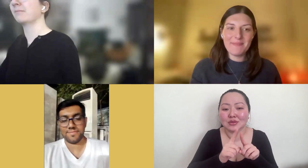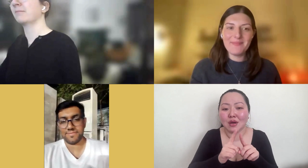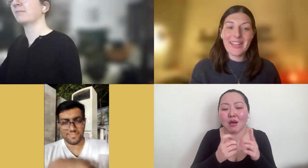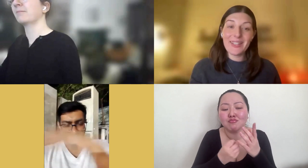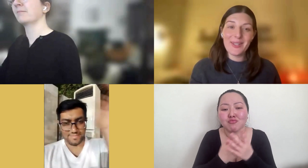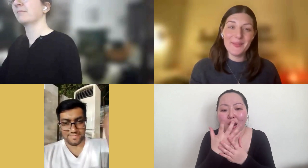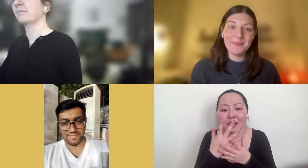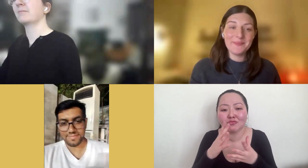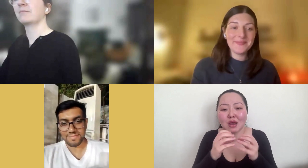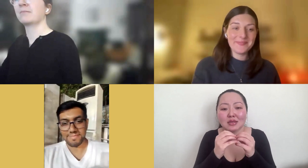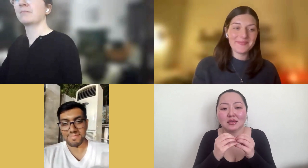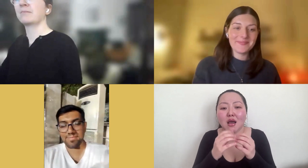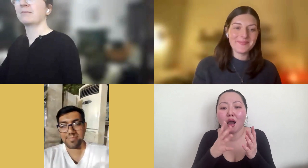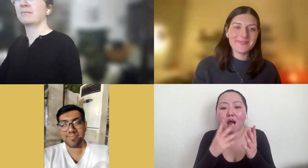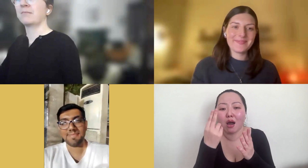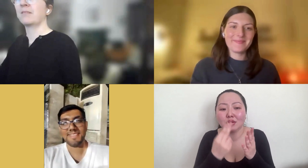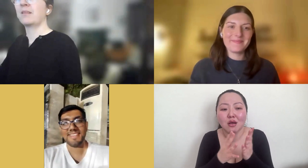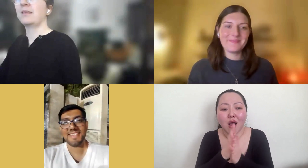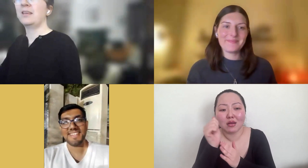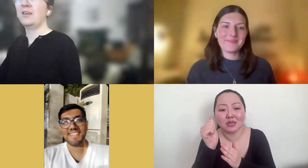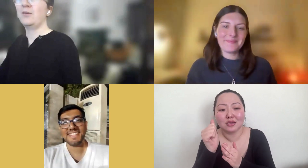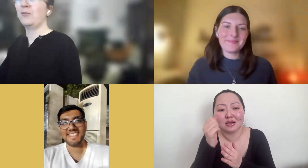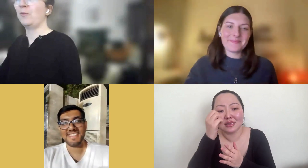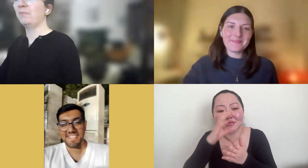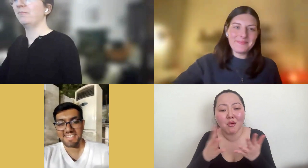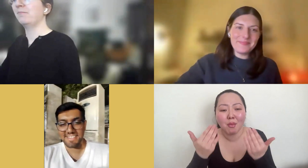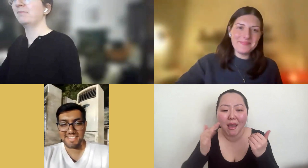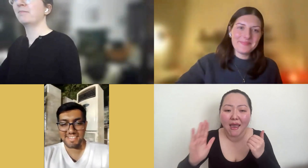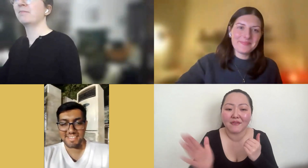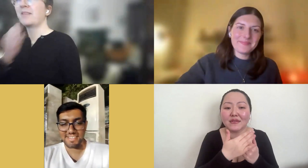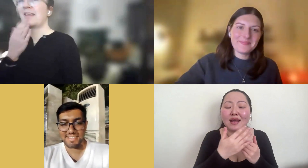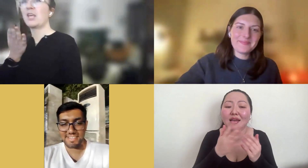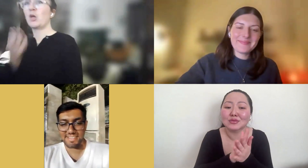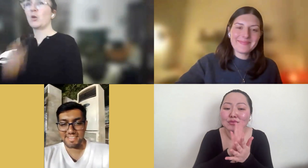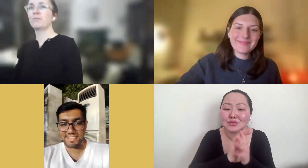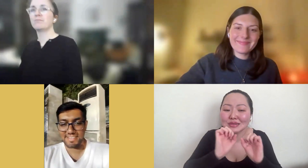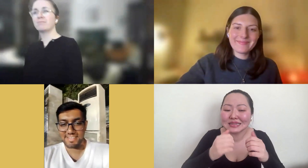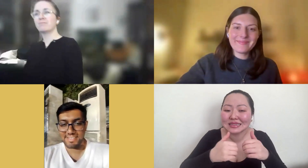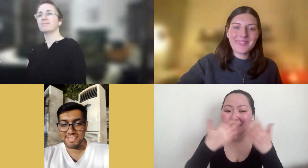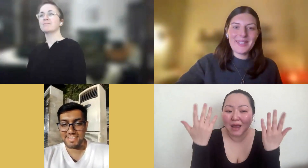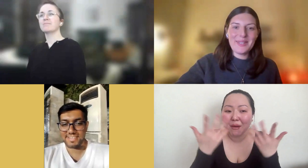to see you again. Thank you. Thank you everyone.